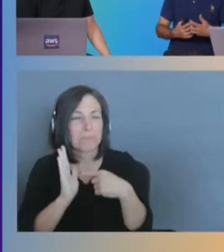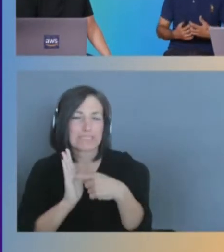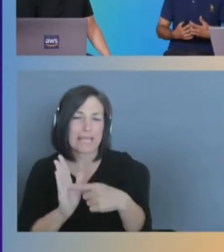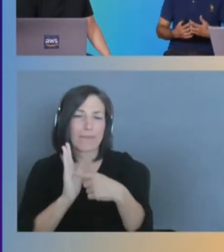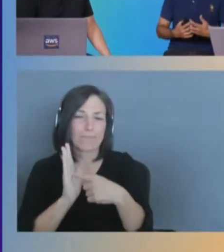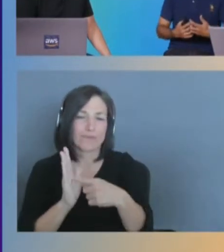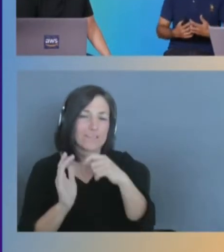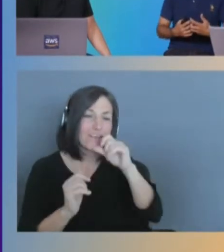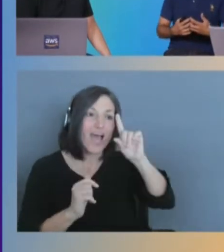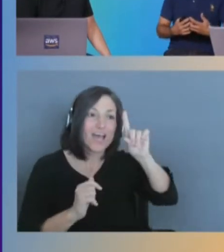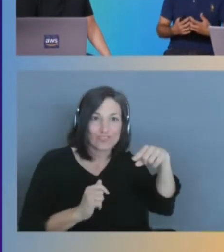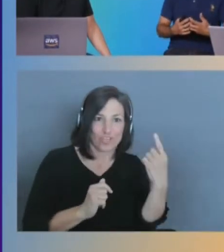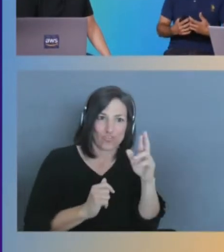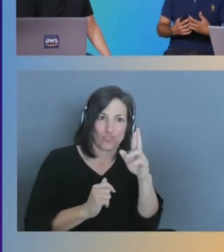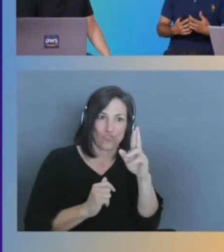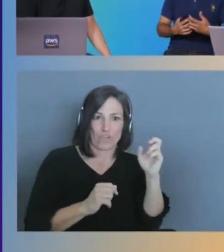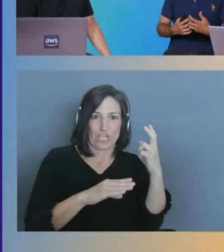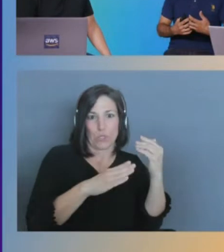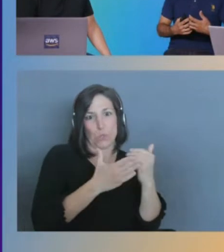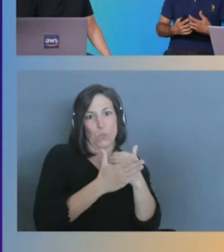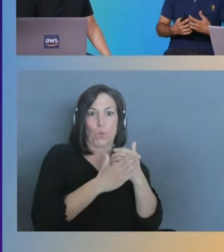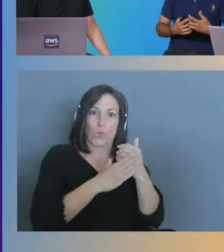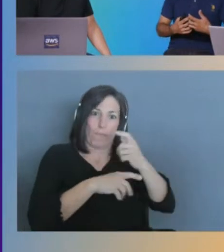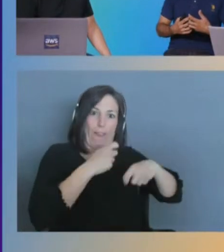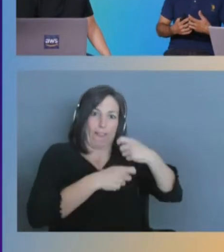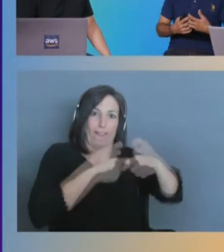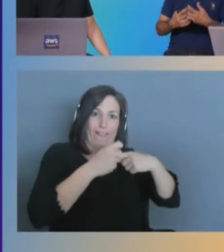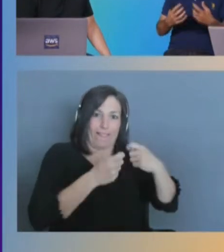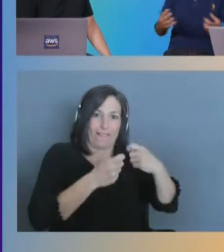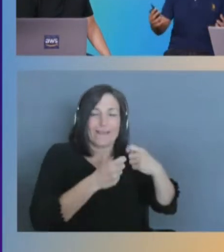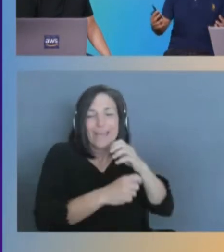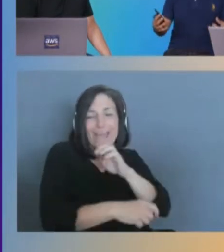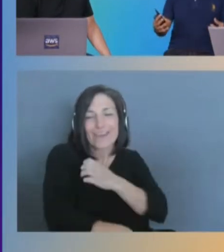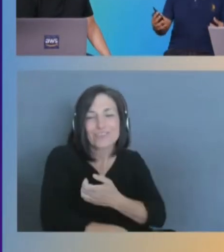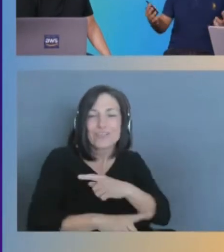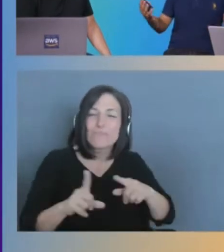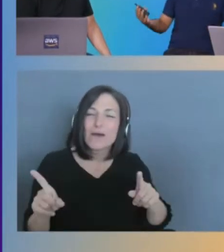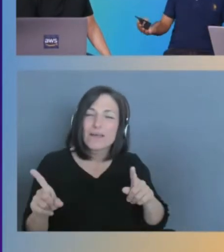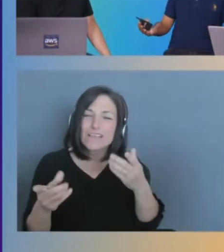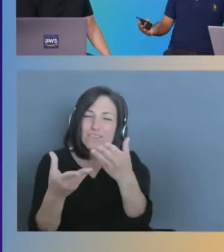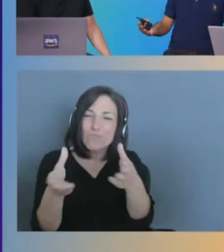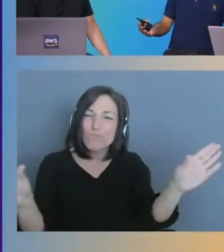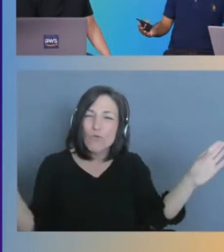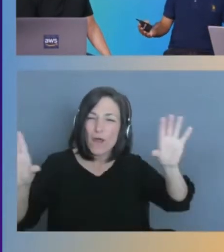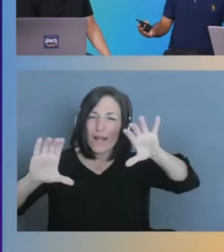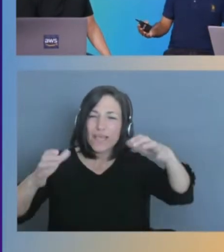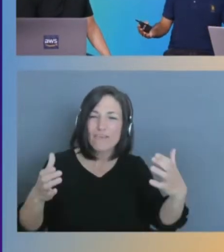we are looking at the broad category of the data center construction itself.